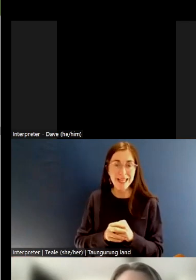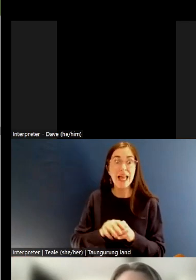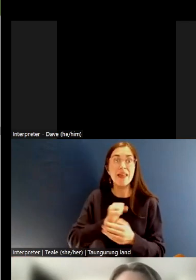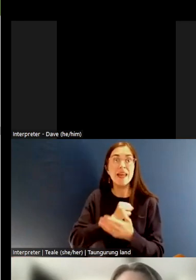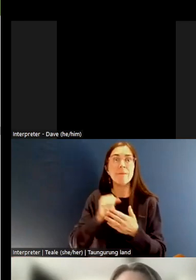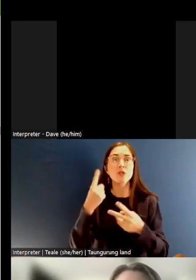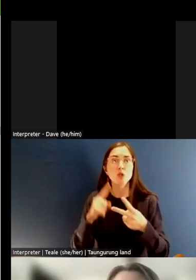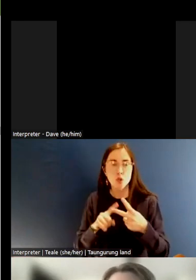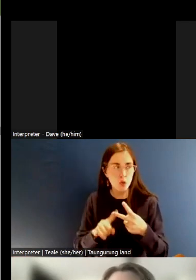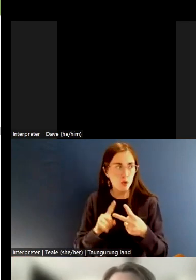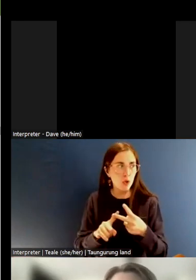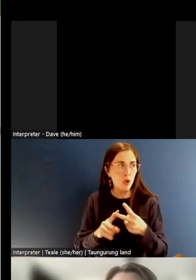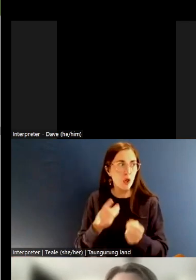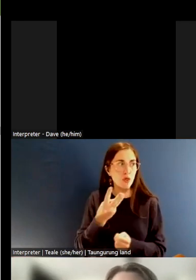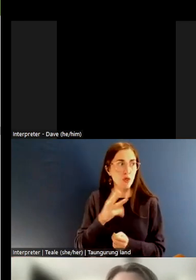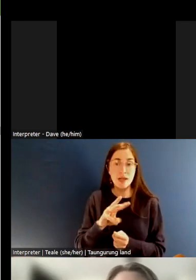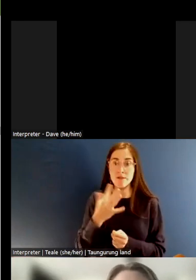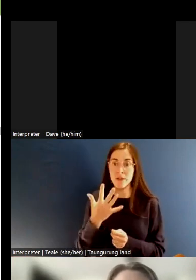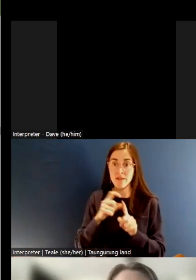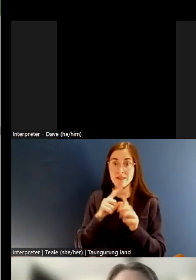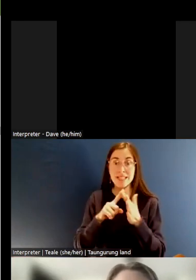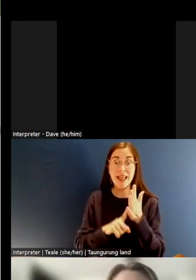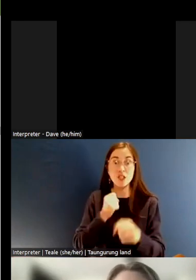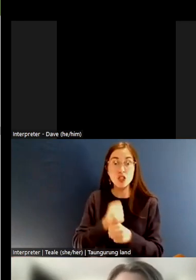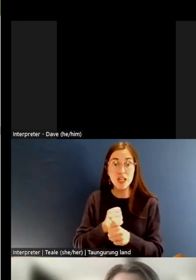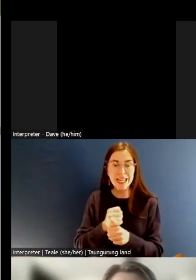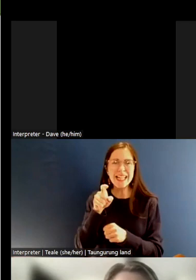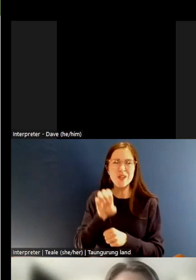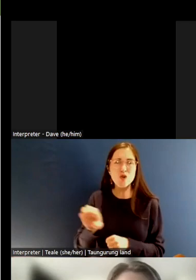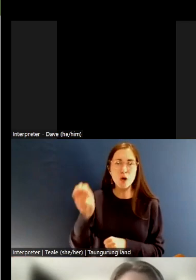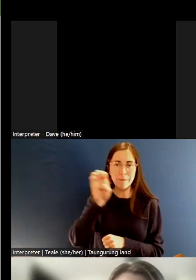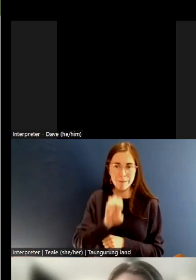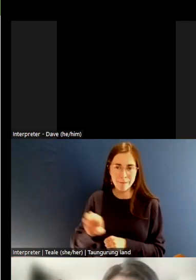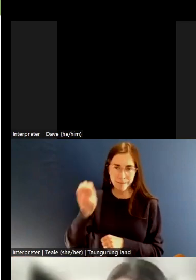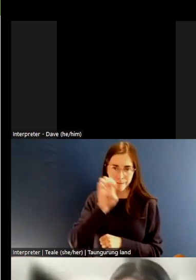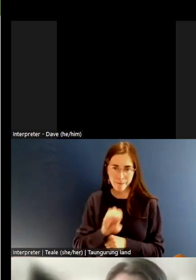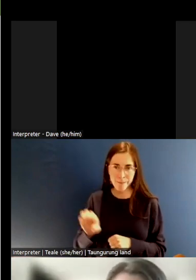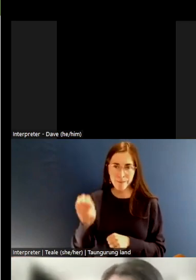which is the European one. And then there was a number of others,